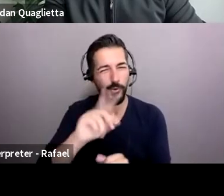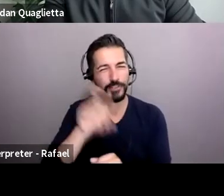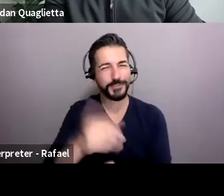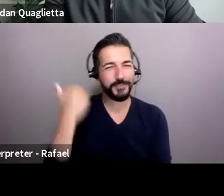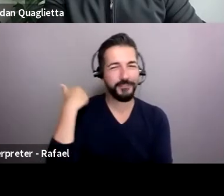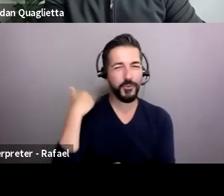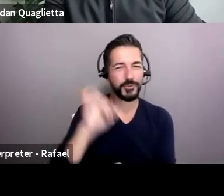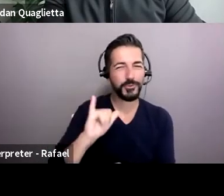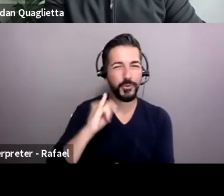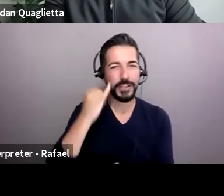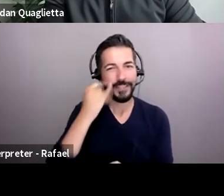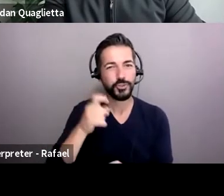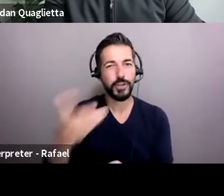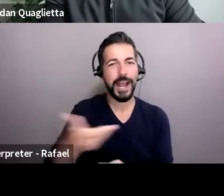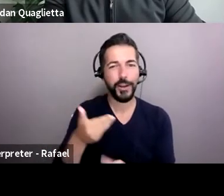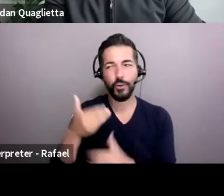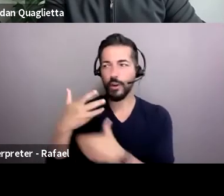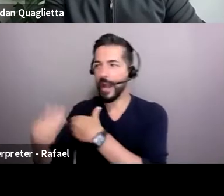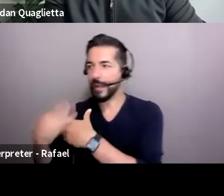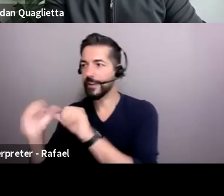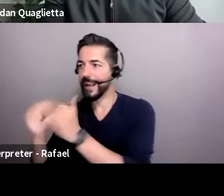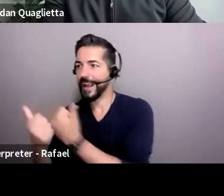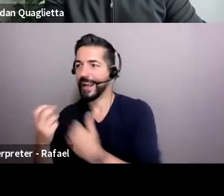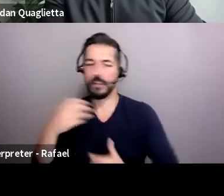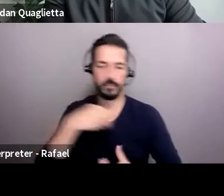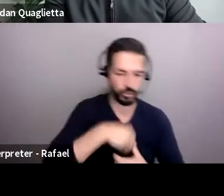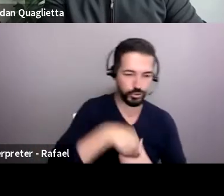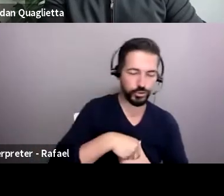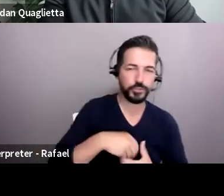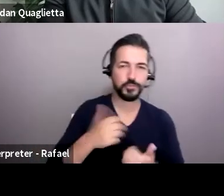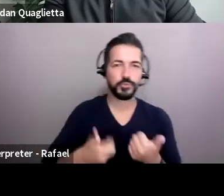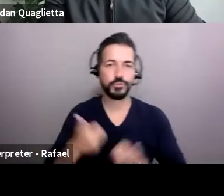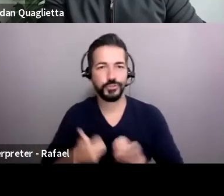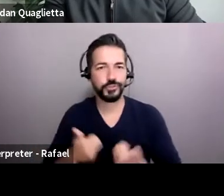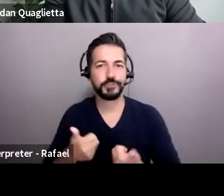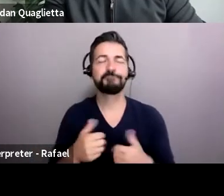you would hire in house or hire contractors or agencies and